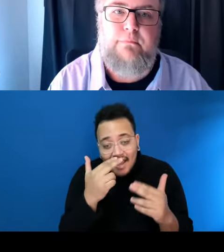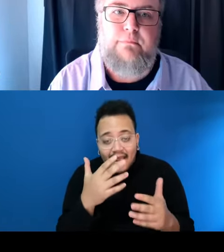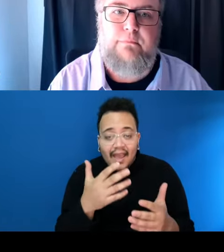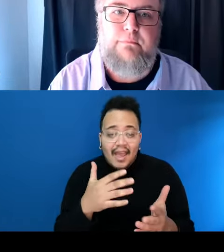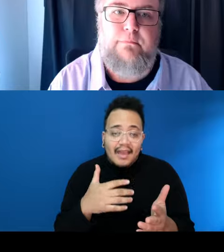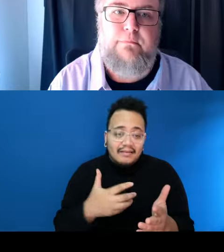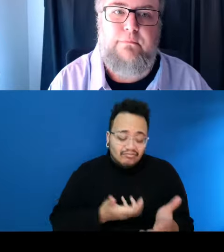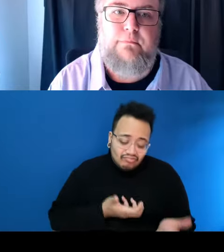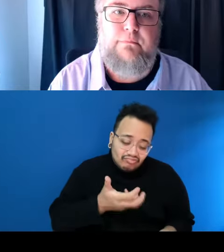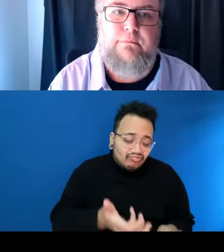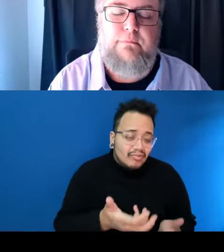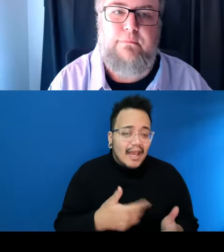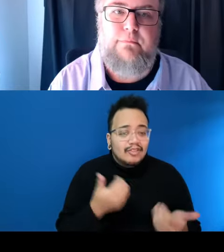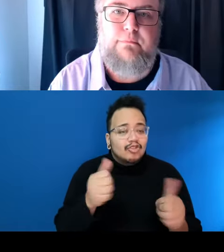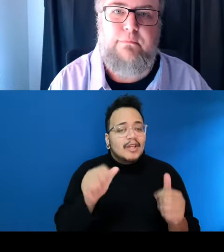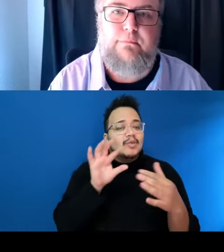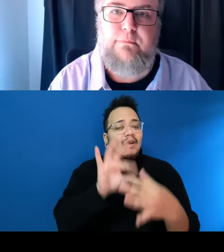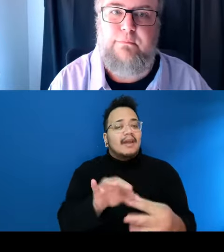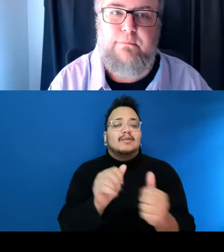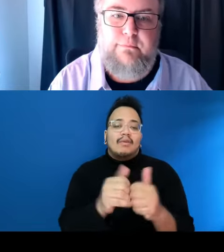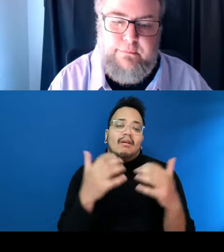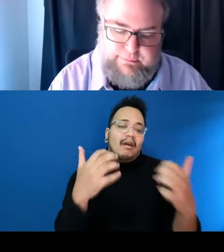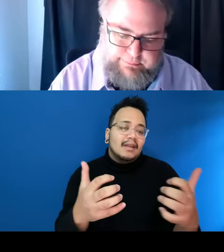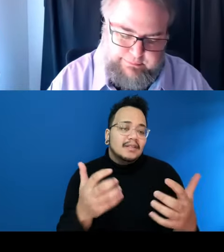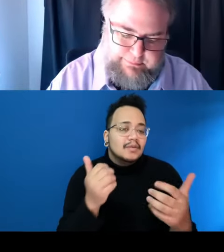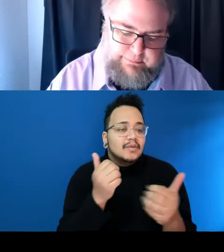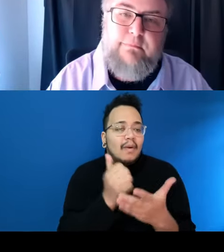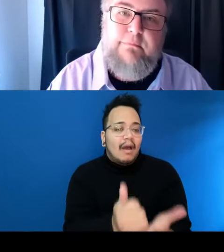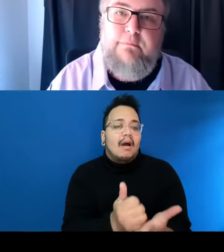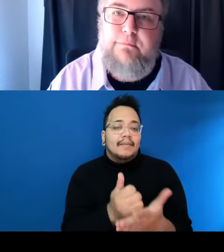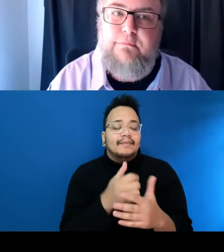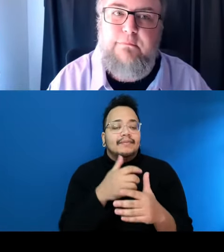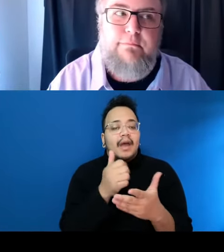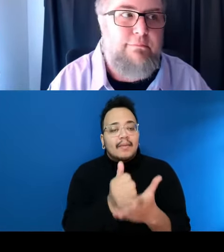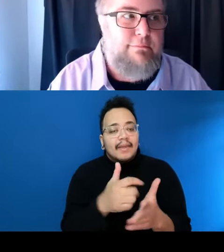that might not always know how to ask the right questions, that might sometimes make it worse.